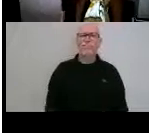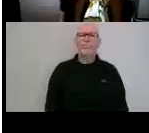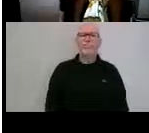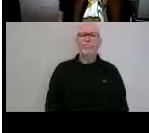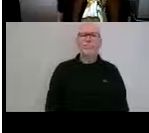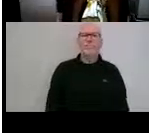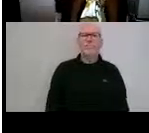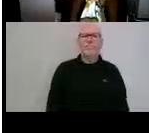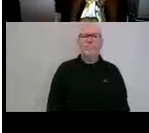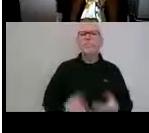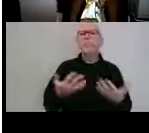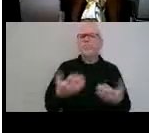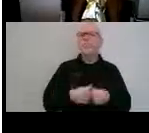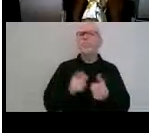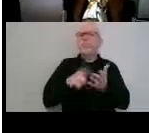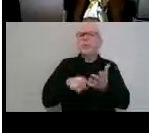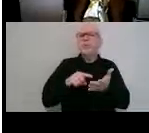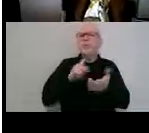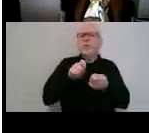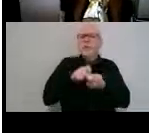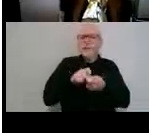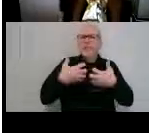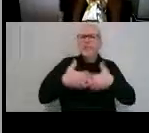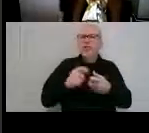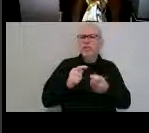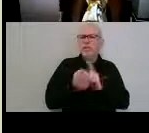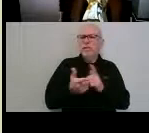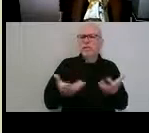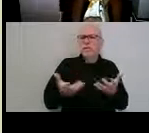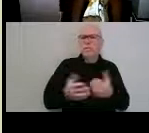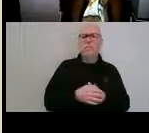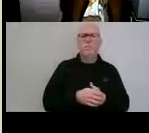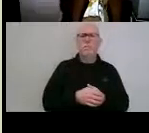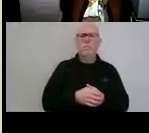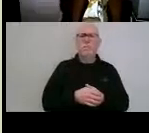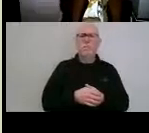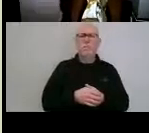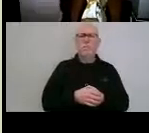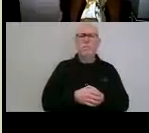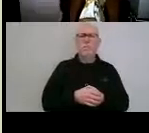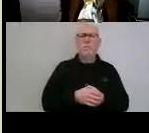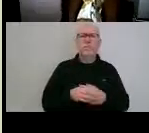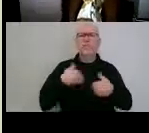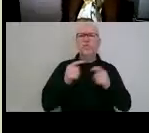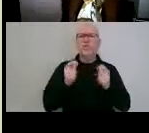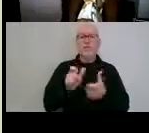So let's dive in. What exactly is machine translation? And I have a quick video to get us started.